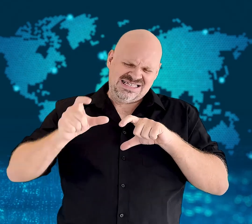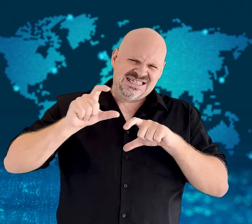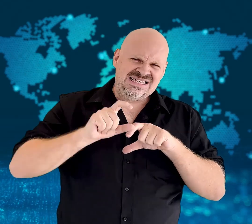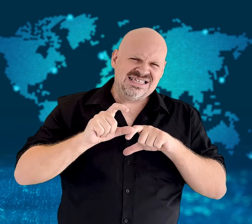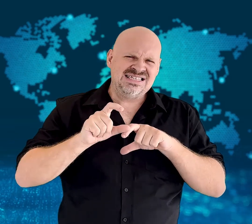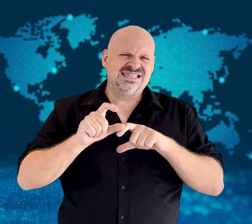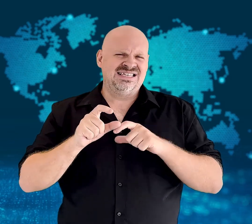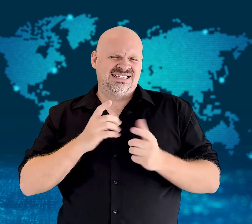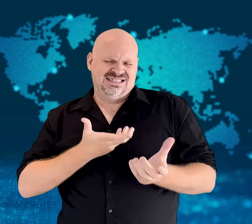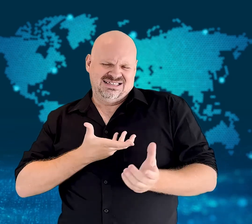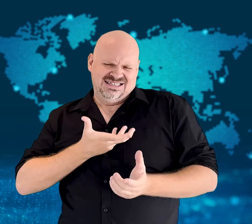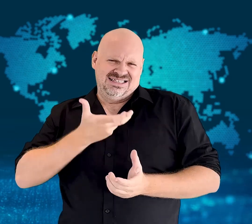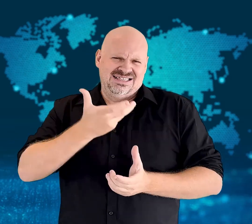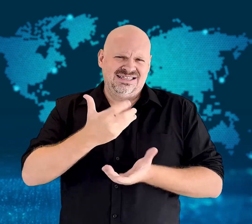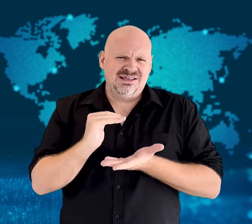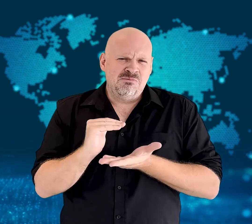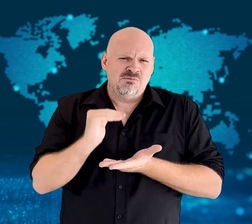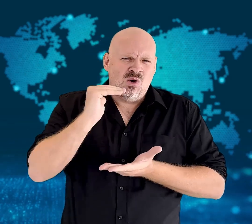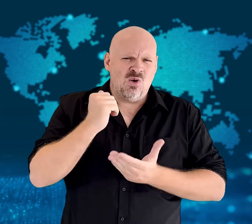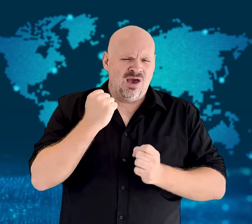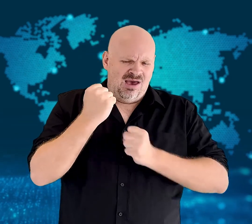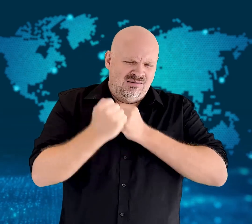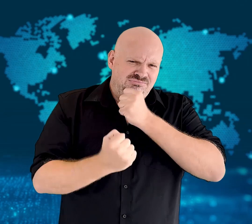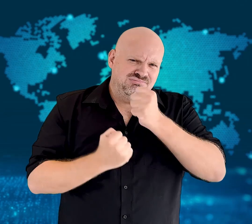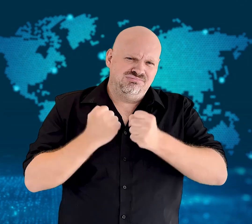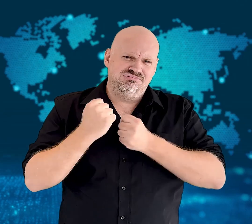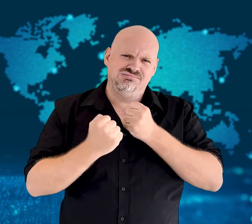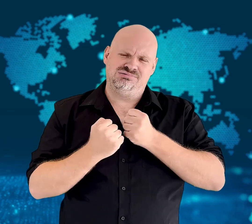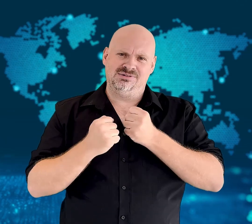his love for his woman.